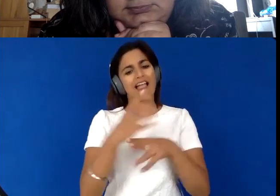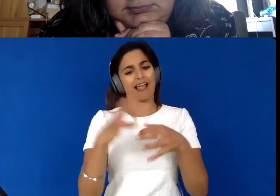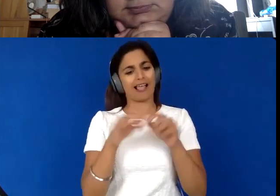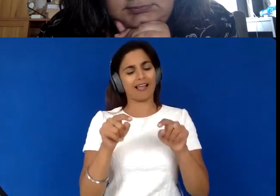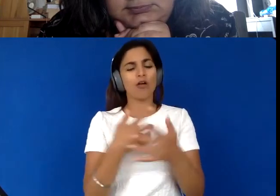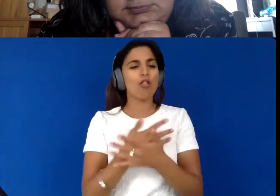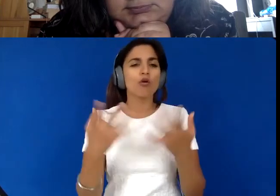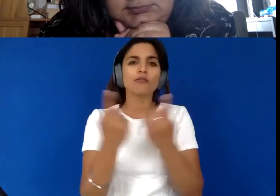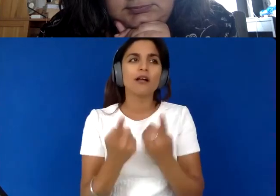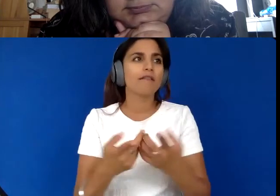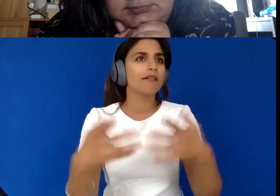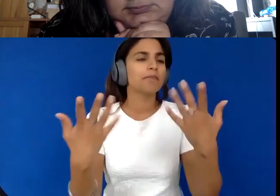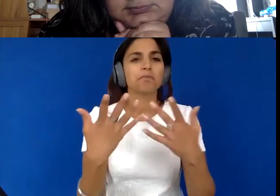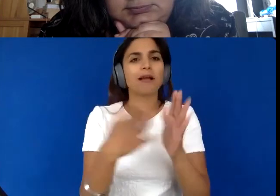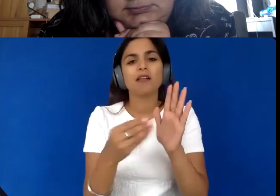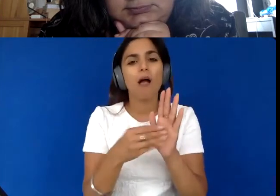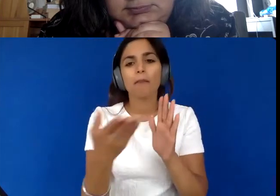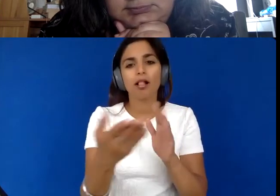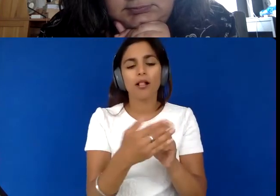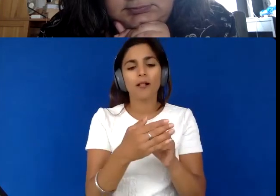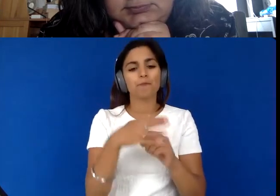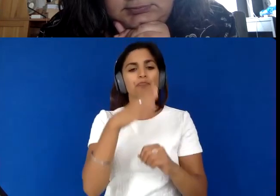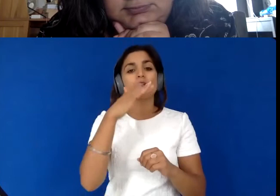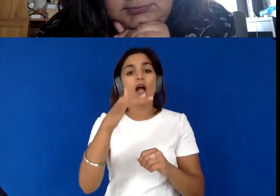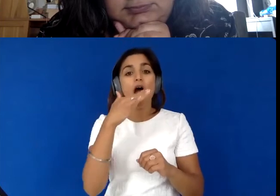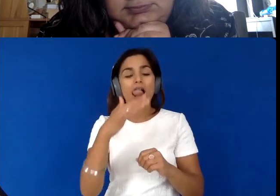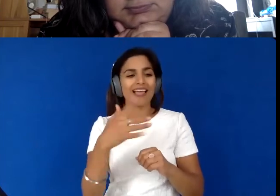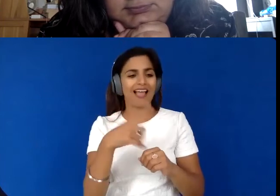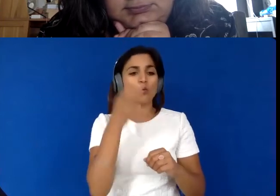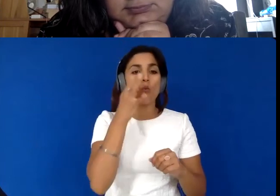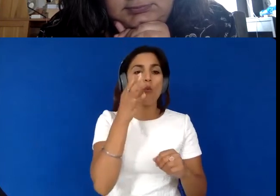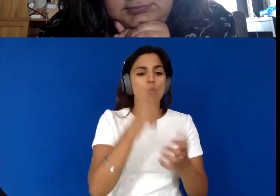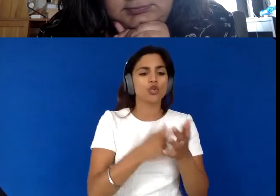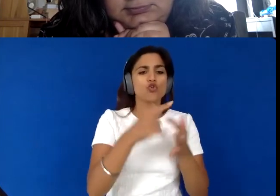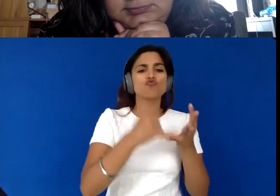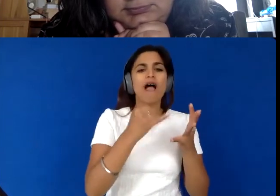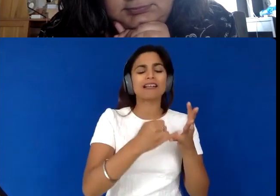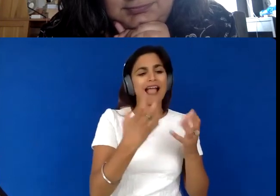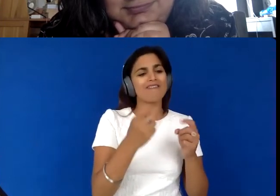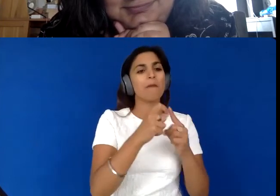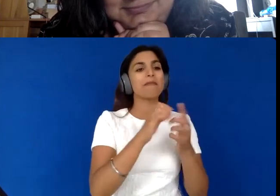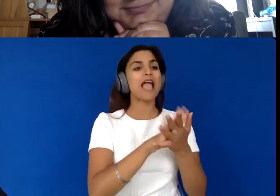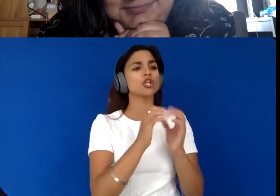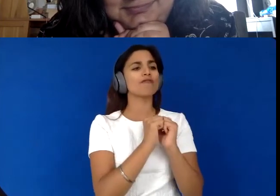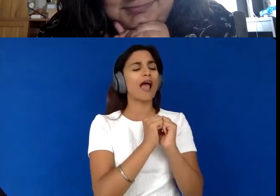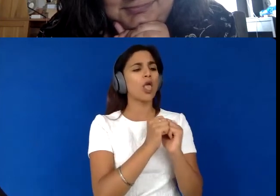someone said the garlic and watercress had a pH value of 27 which meant that if